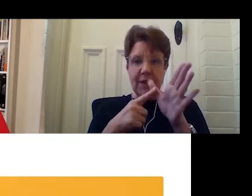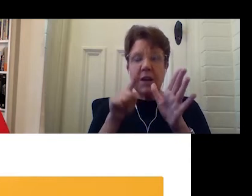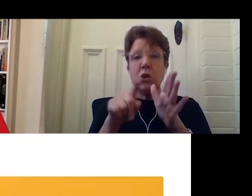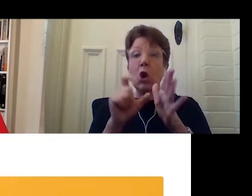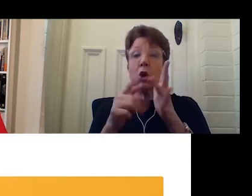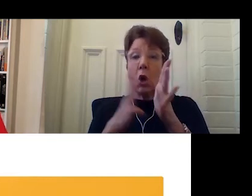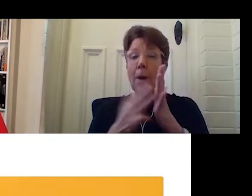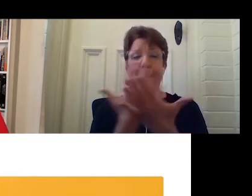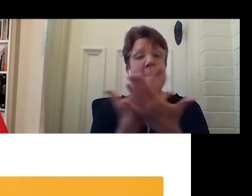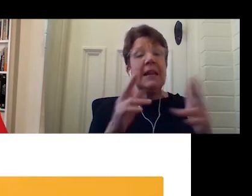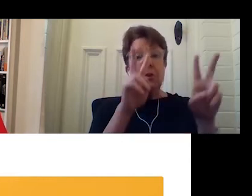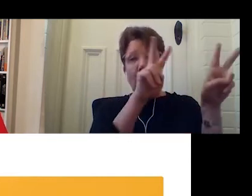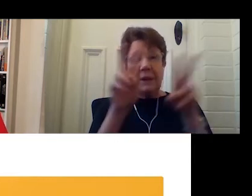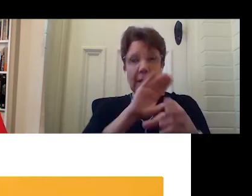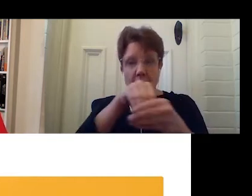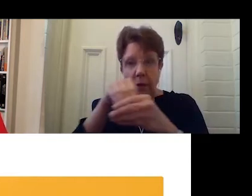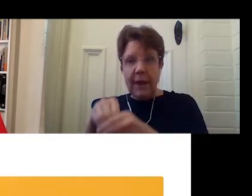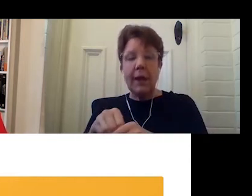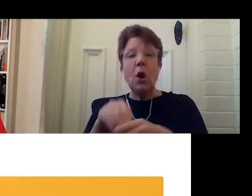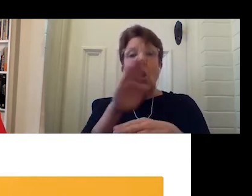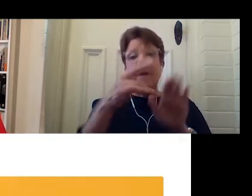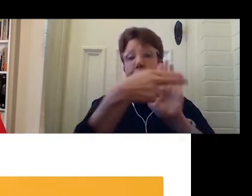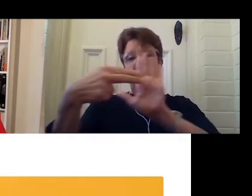here, including topics about branding, which I mentioned earlier